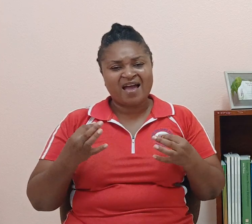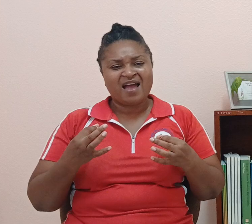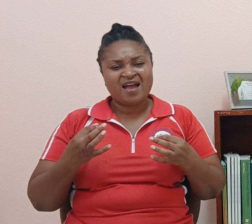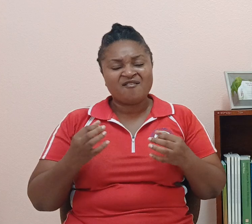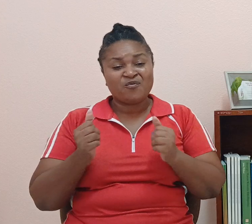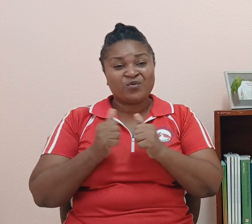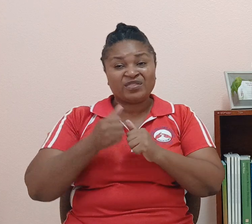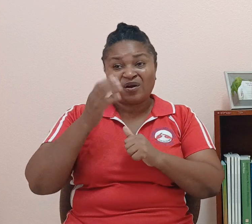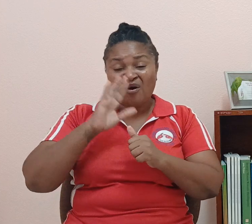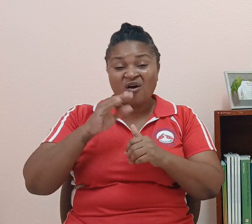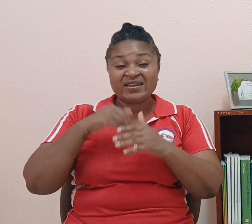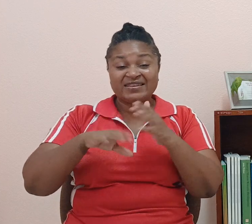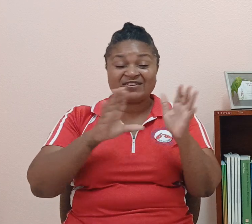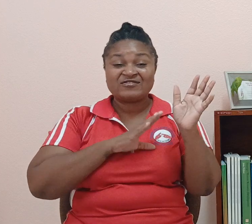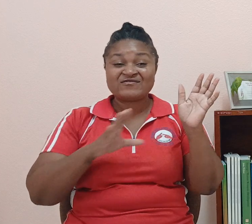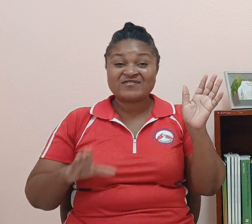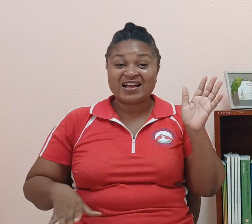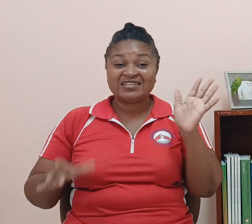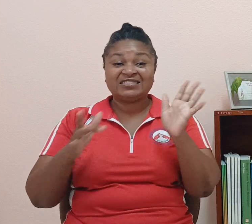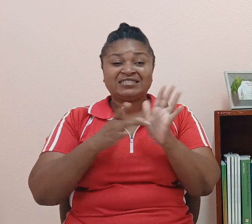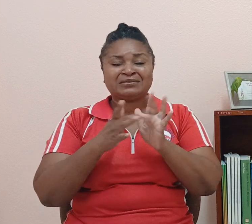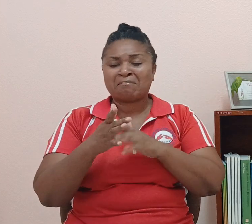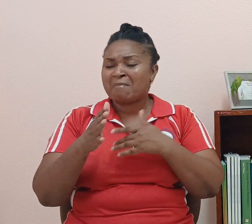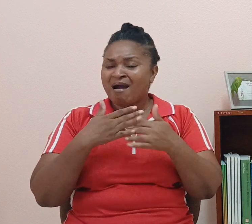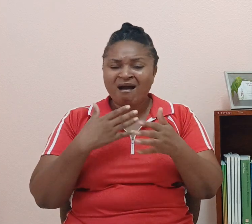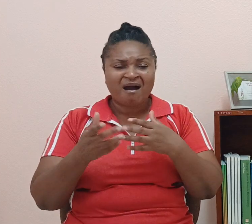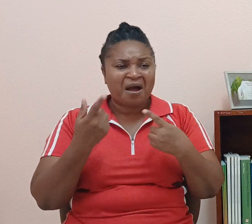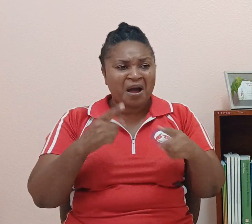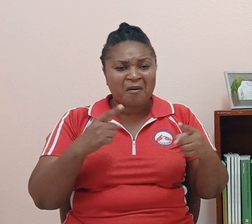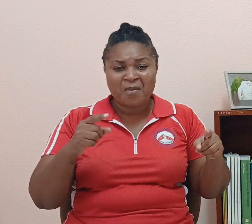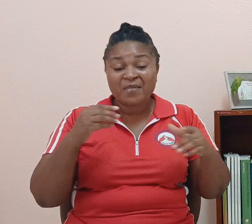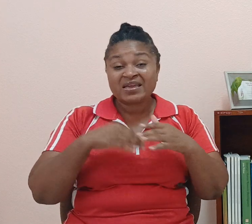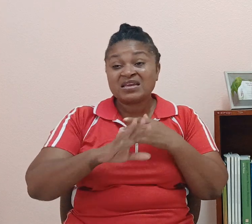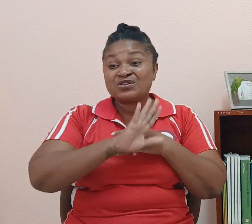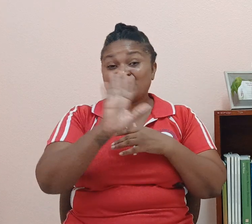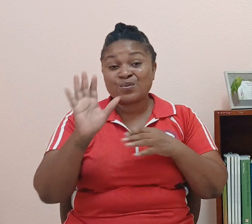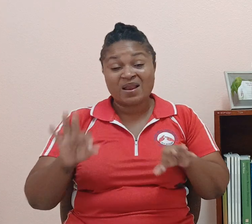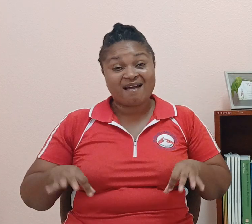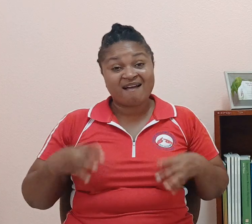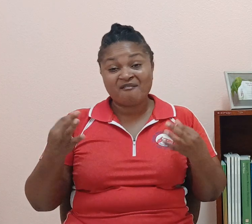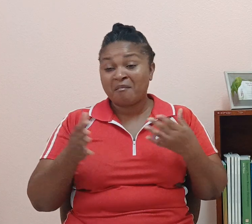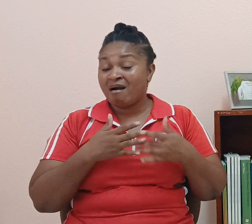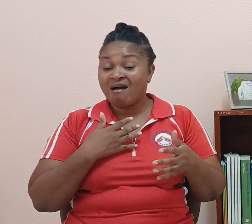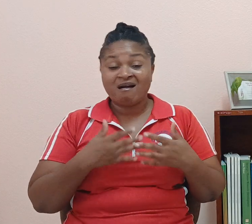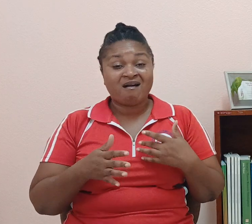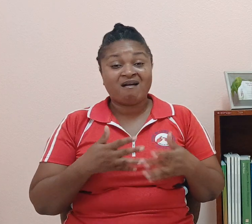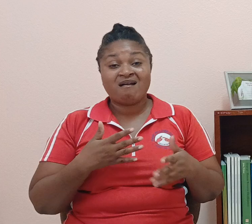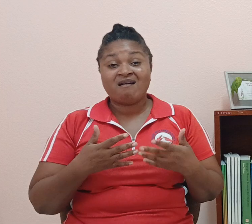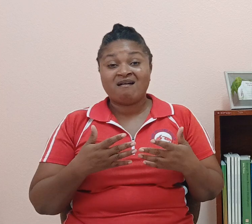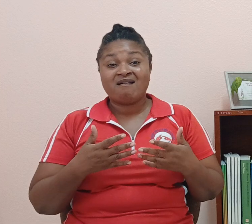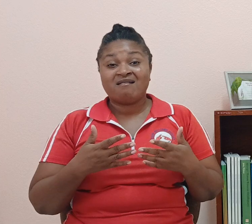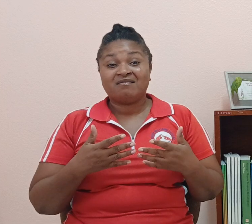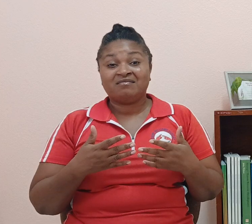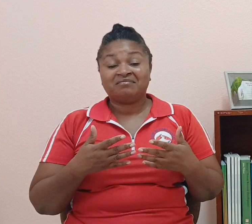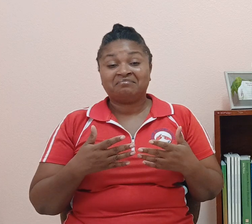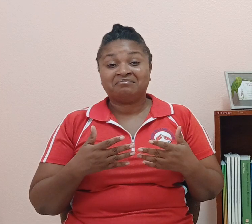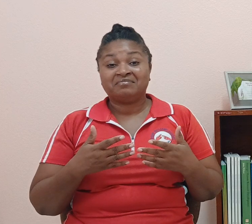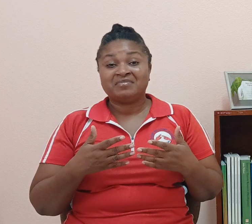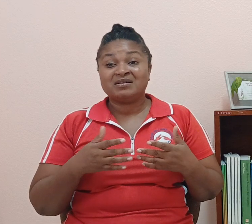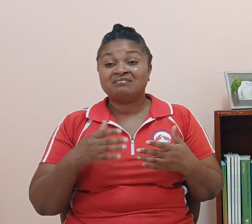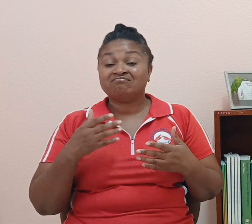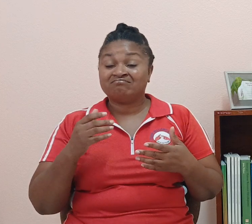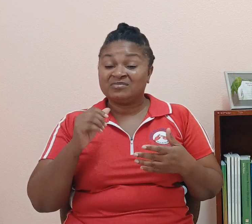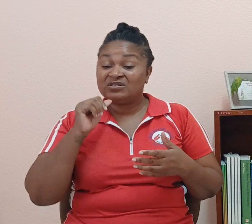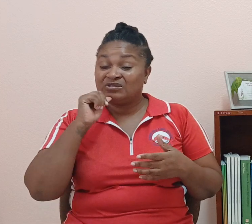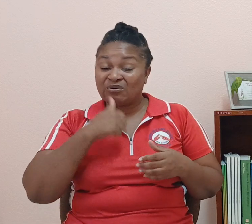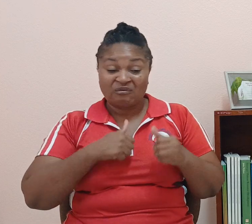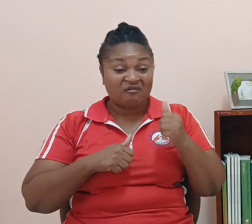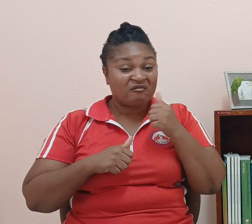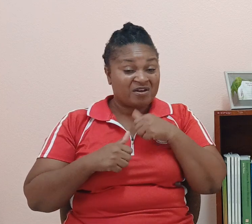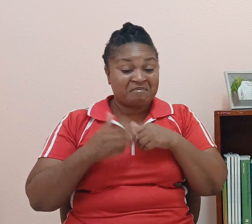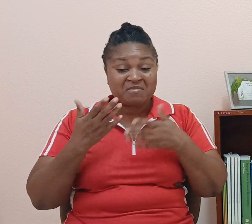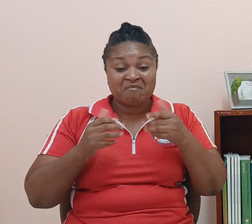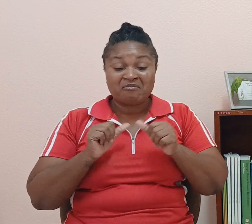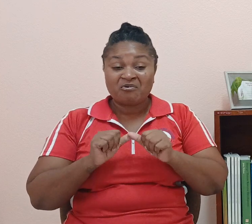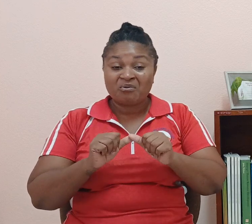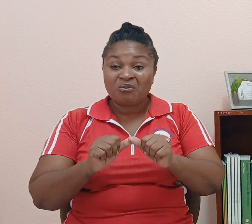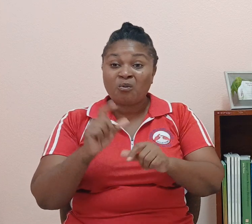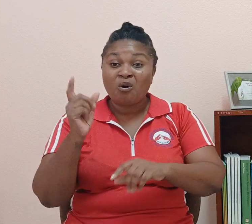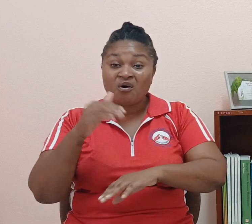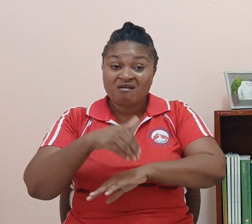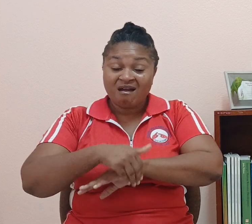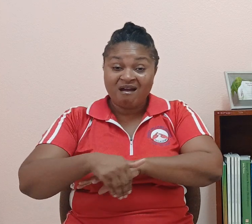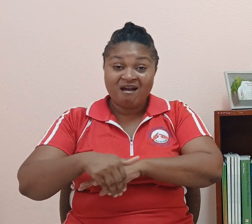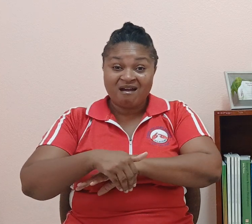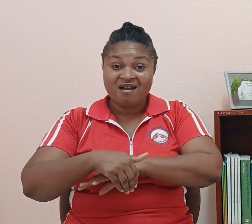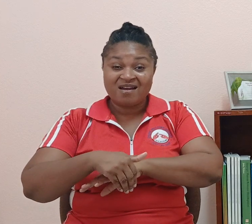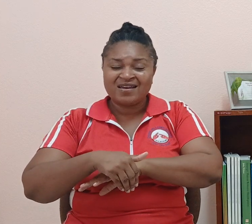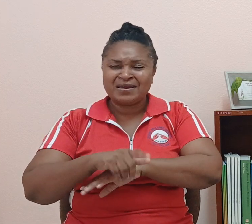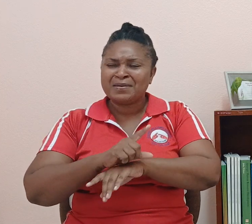Jesus despite our circumstances. Though suffering may last for a night, take heart